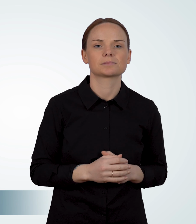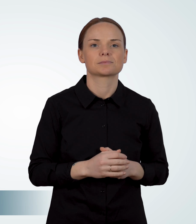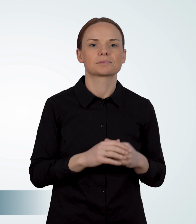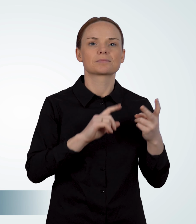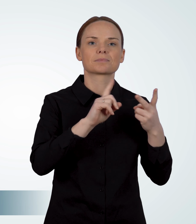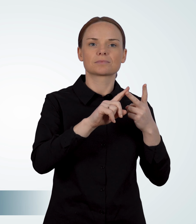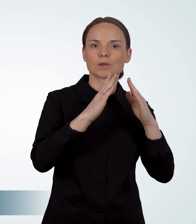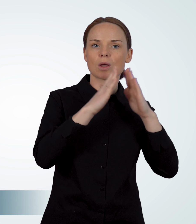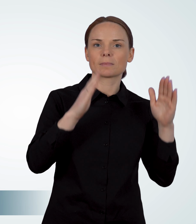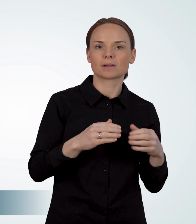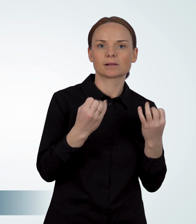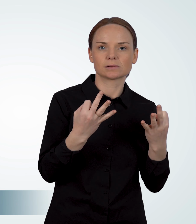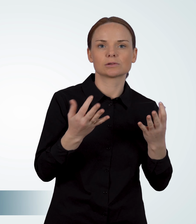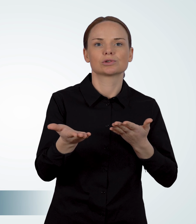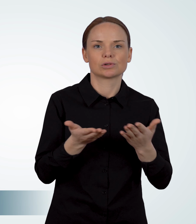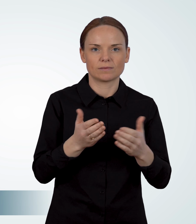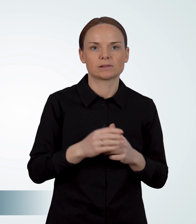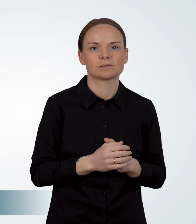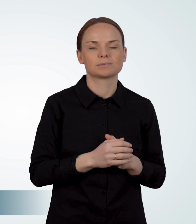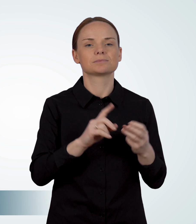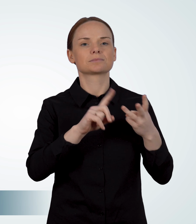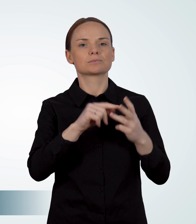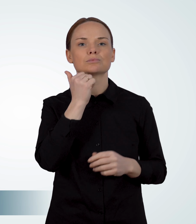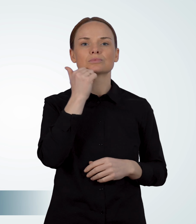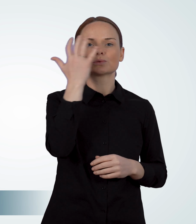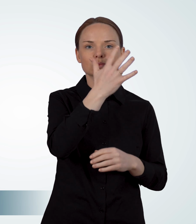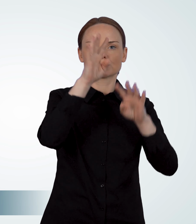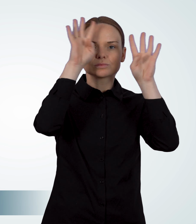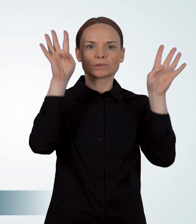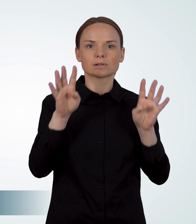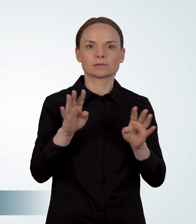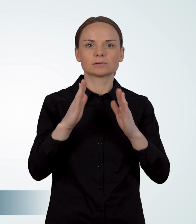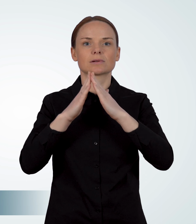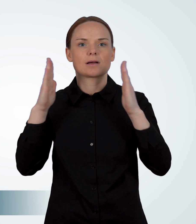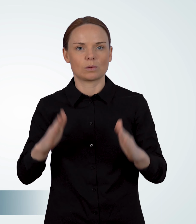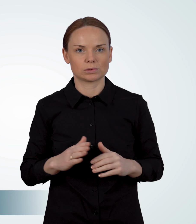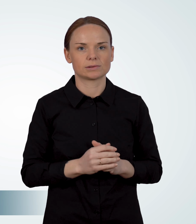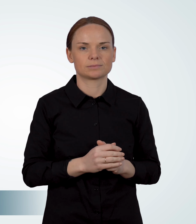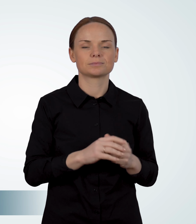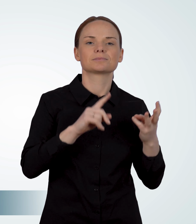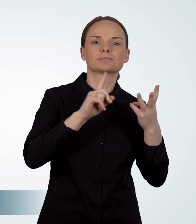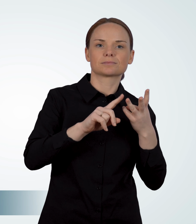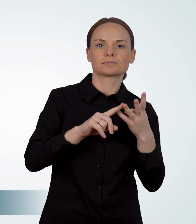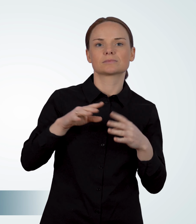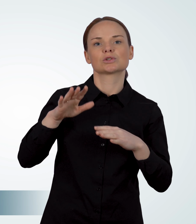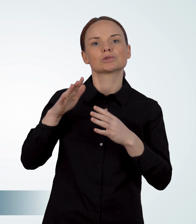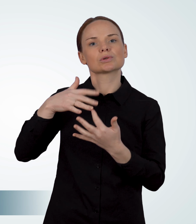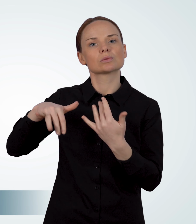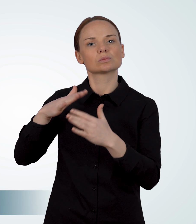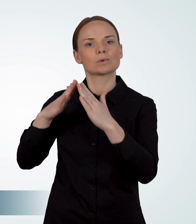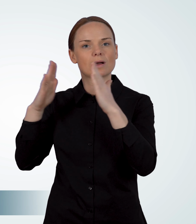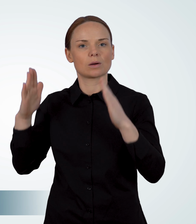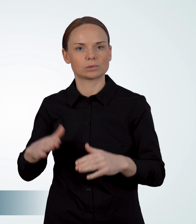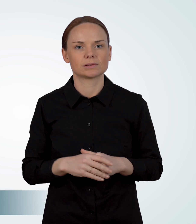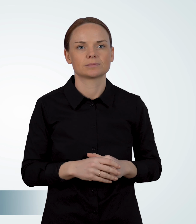• Homelessness Services • Aboriginal and Torres Strait Islander Housing • Social housing